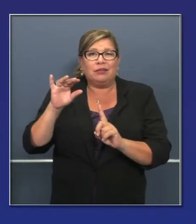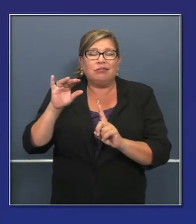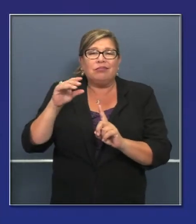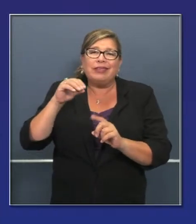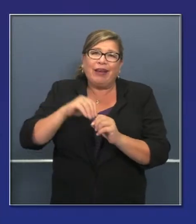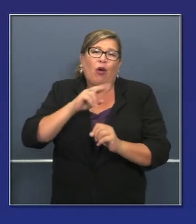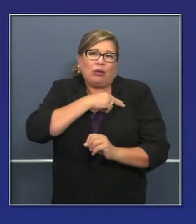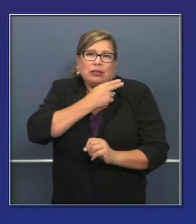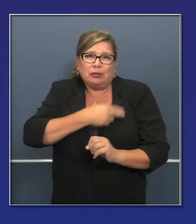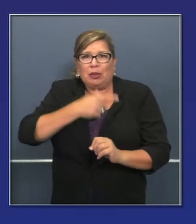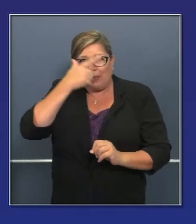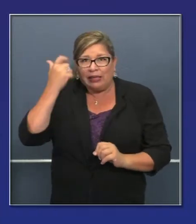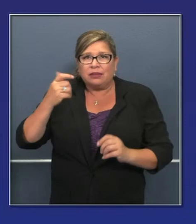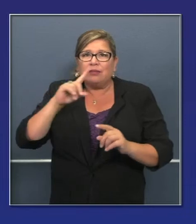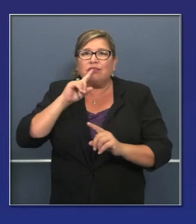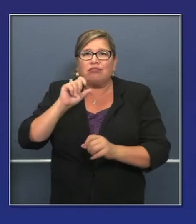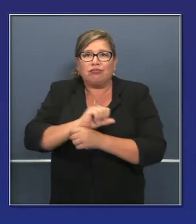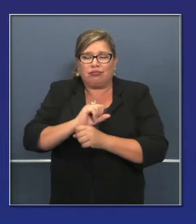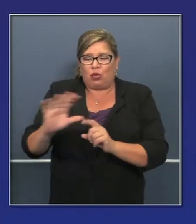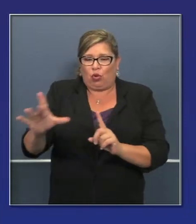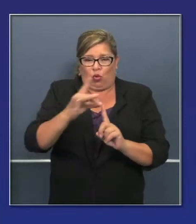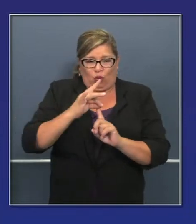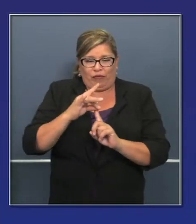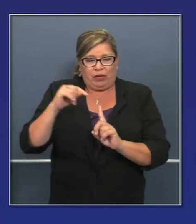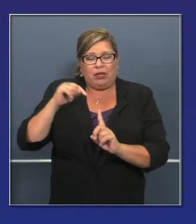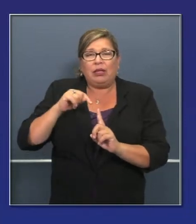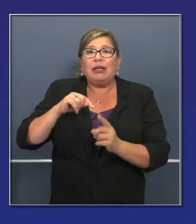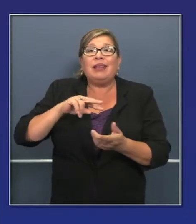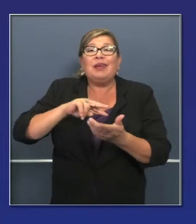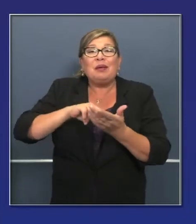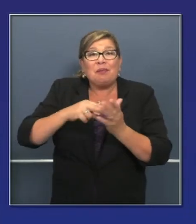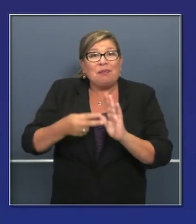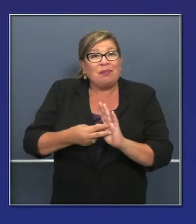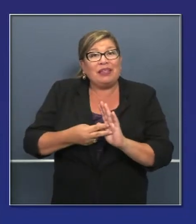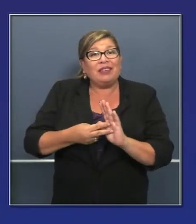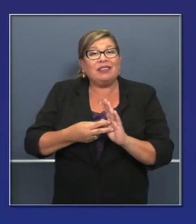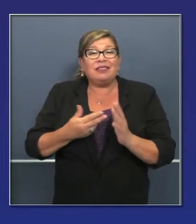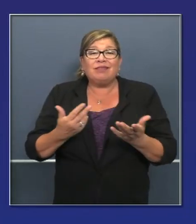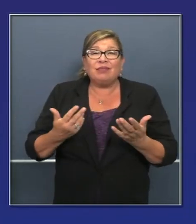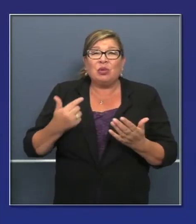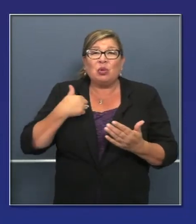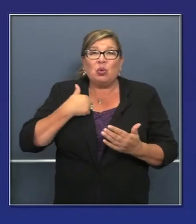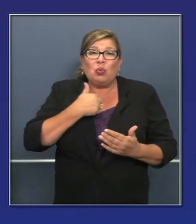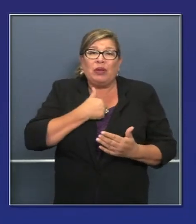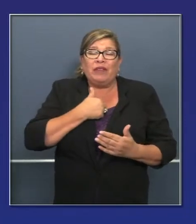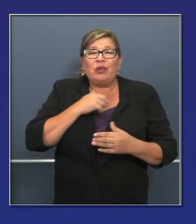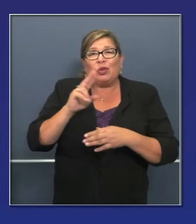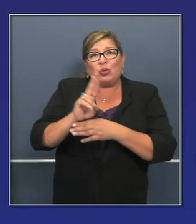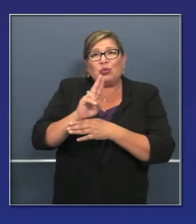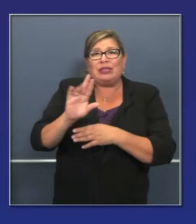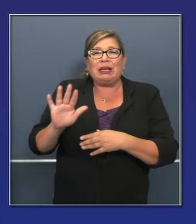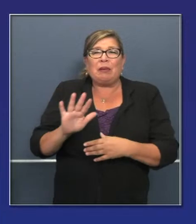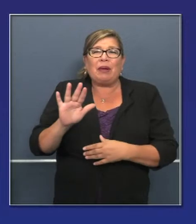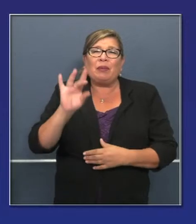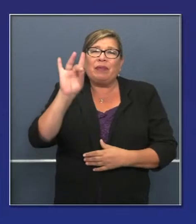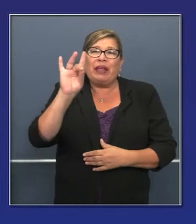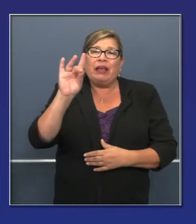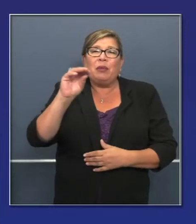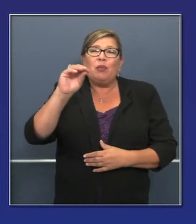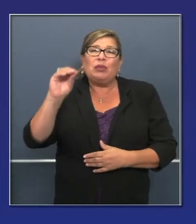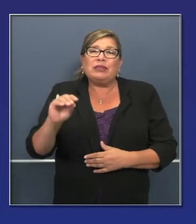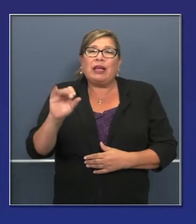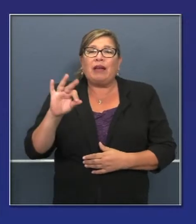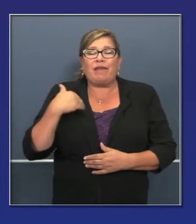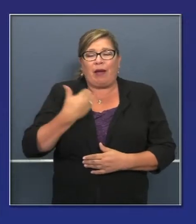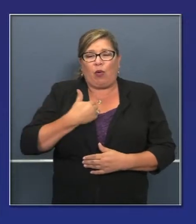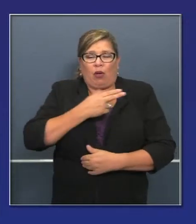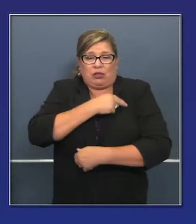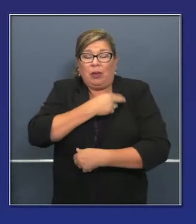a pie chart like this it represents about 7.8 roughly 8 percent or so of our capacity so why